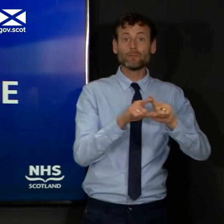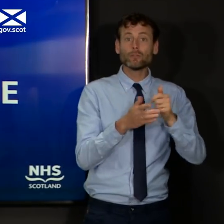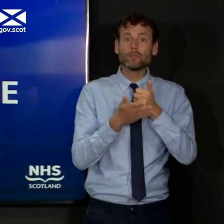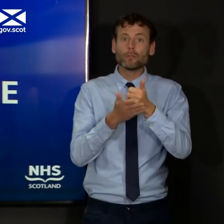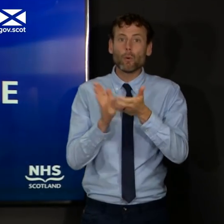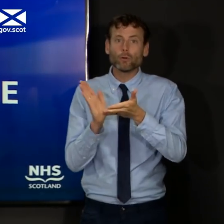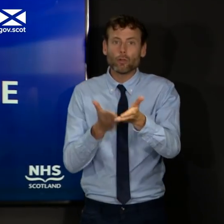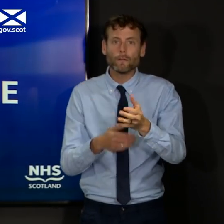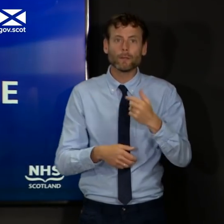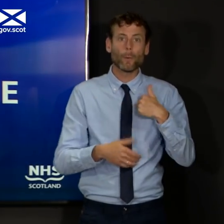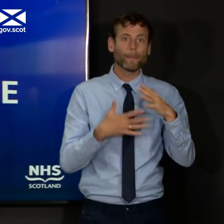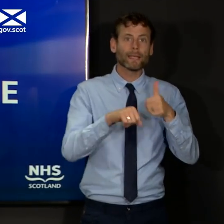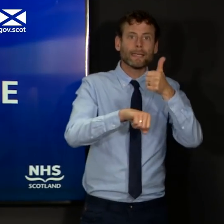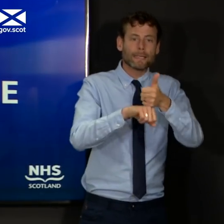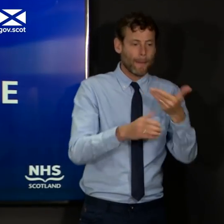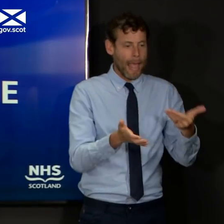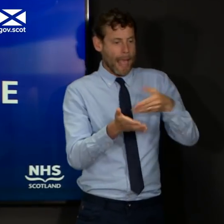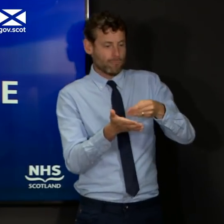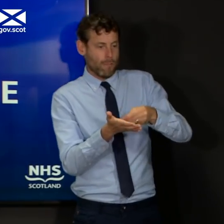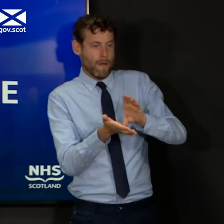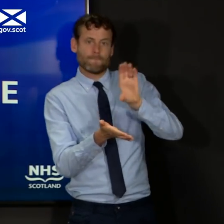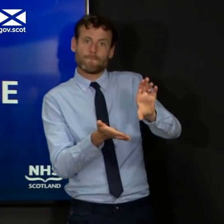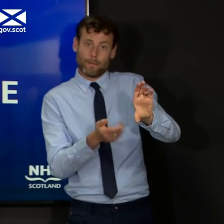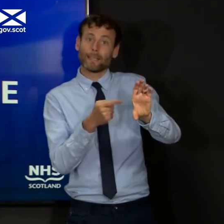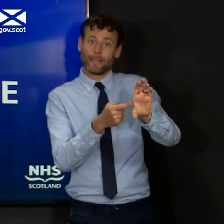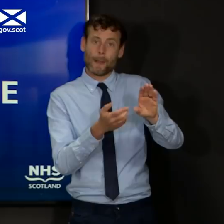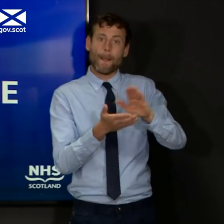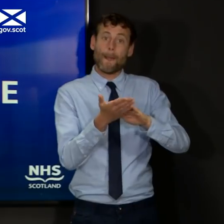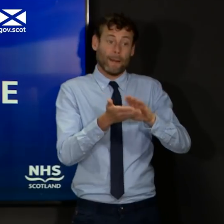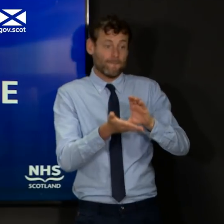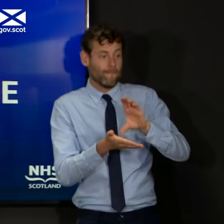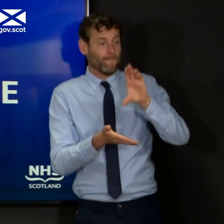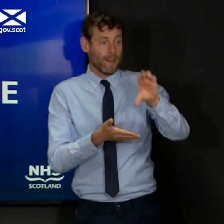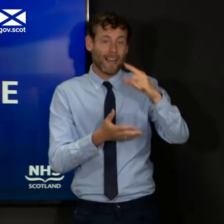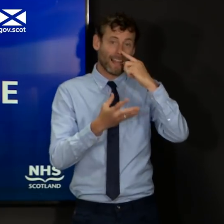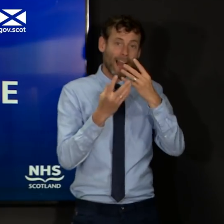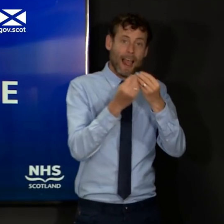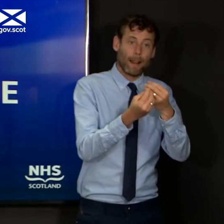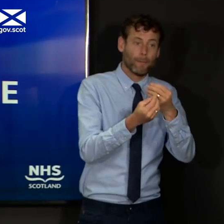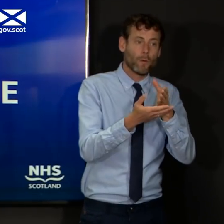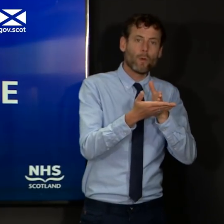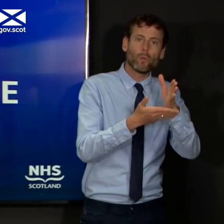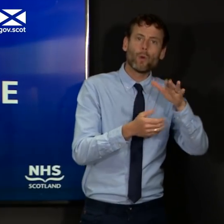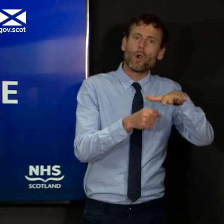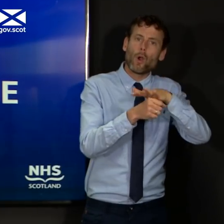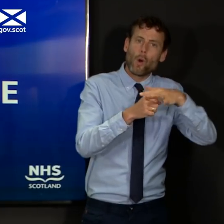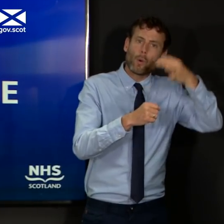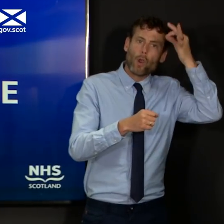funding to ensure that support packages for individuals via local authorities are not